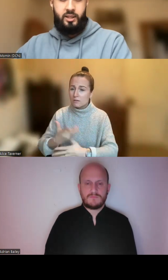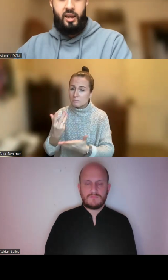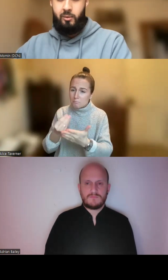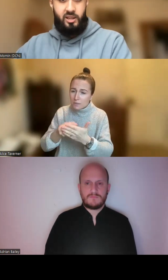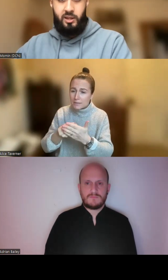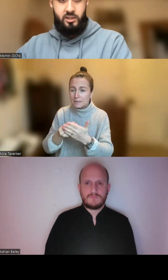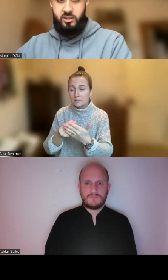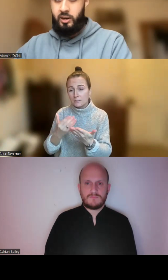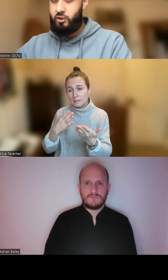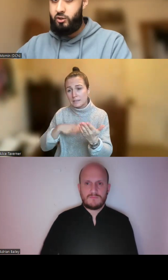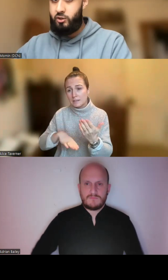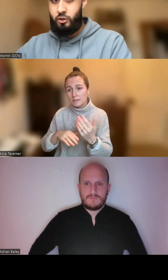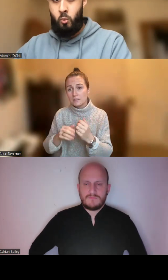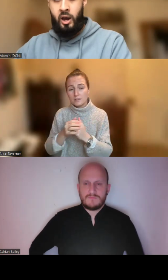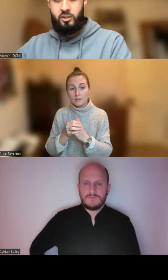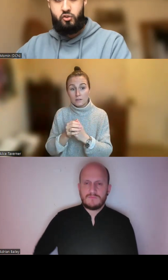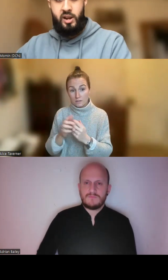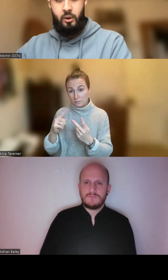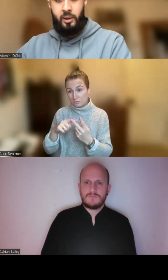It can be expensive as well. It doesn't work straight away.